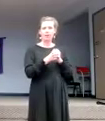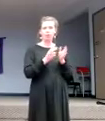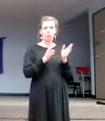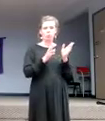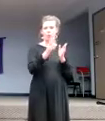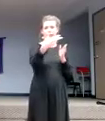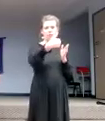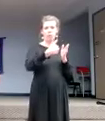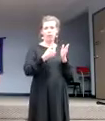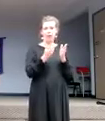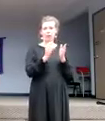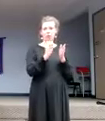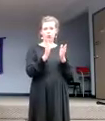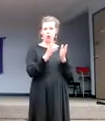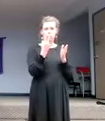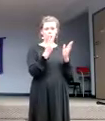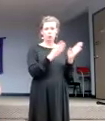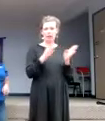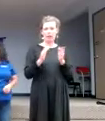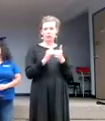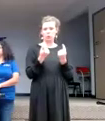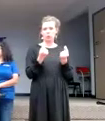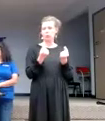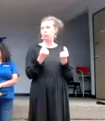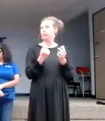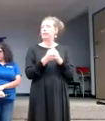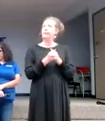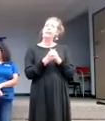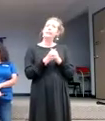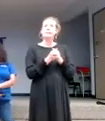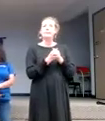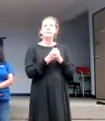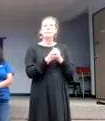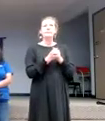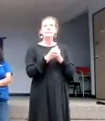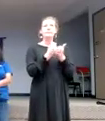to know how that's going to work for construction. I'd say the primary key to be perfectly honest